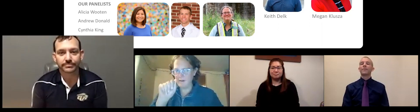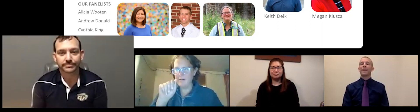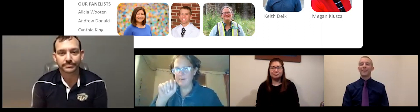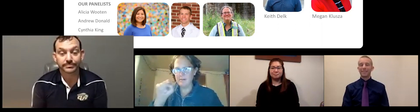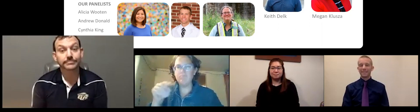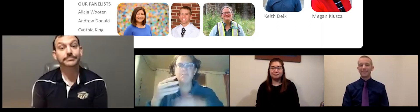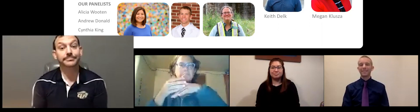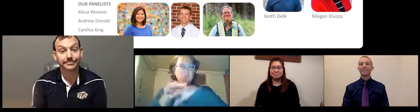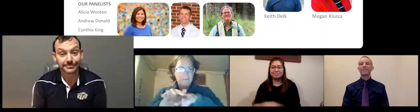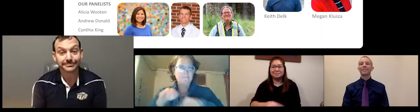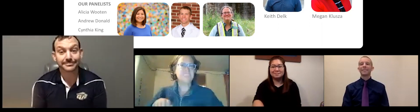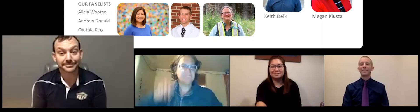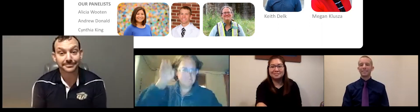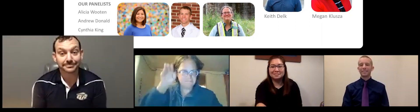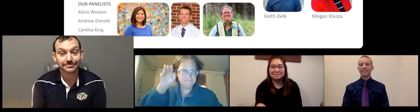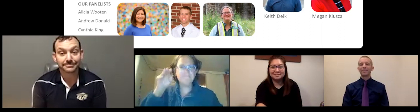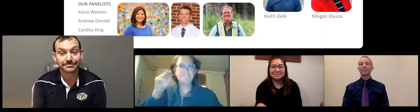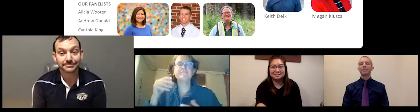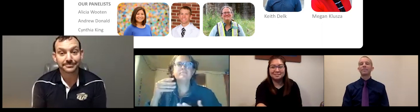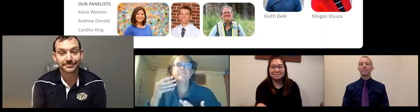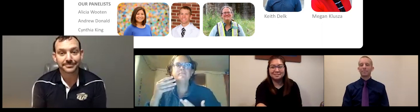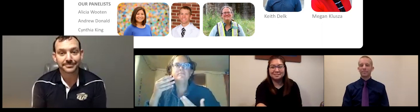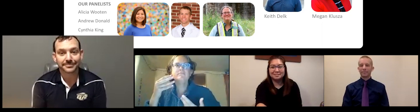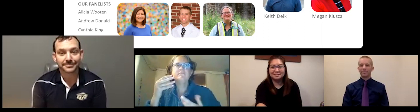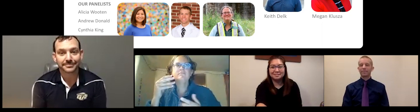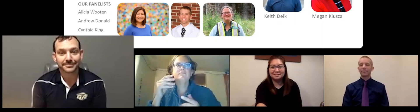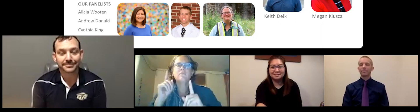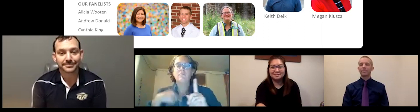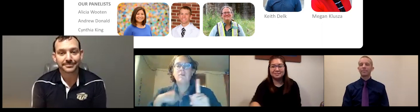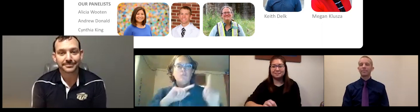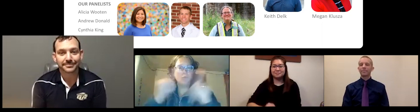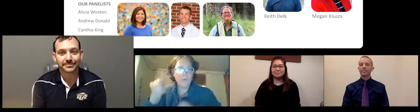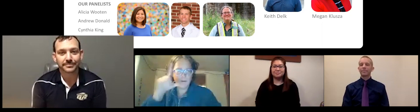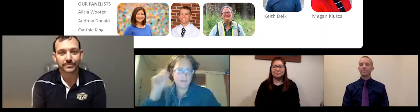Yes, I grew up in Alabama, in a mainstream educational setting,